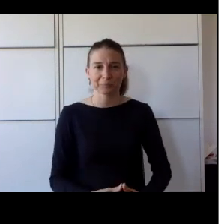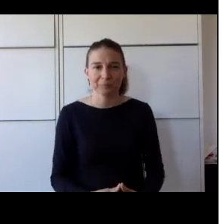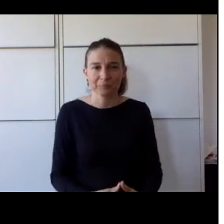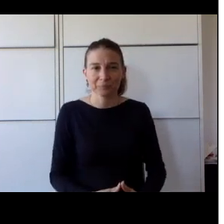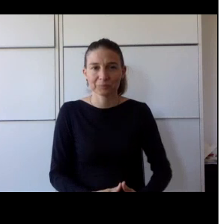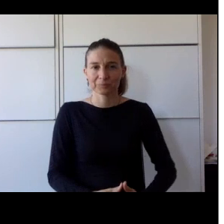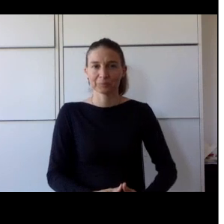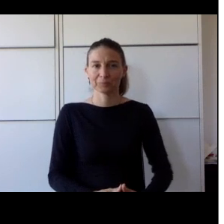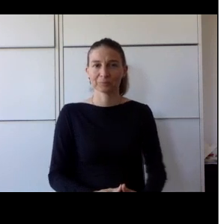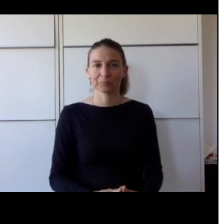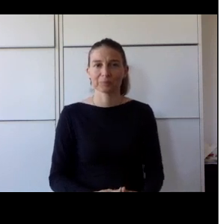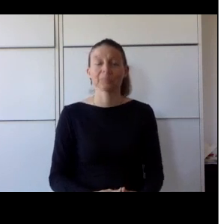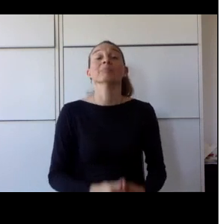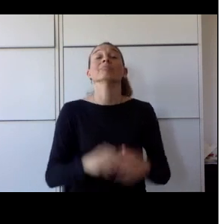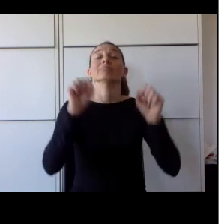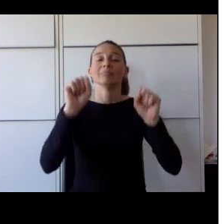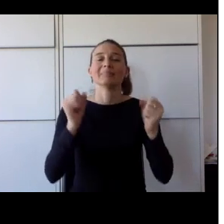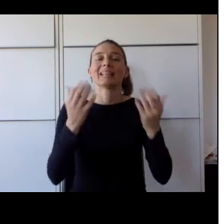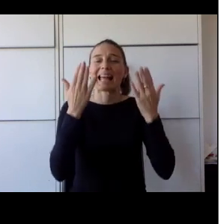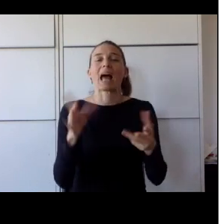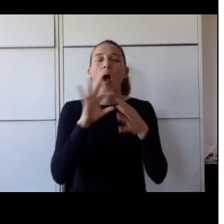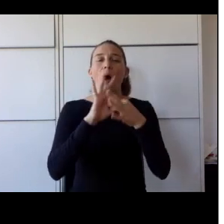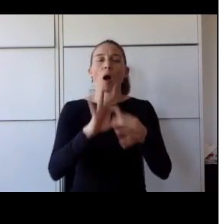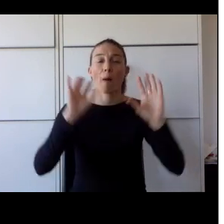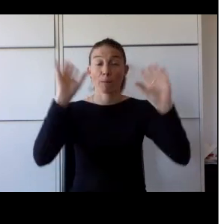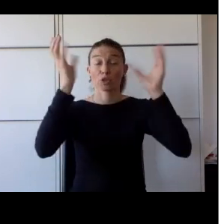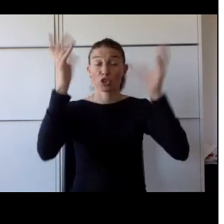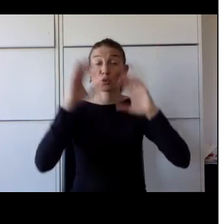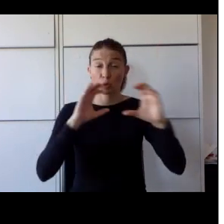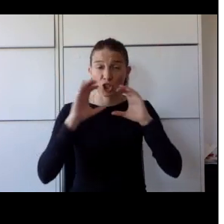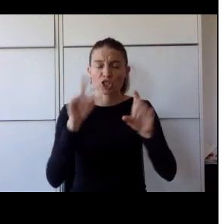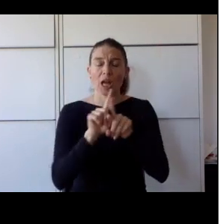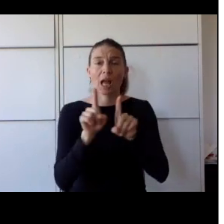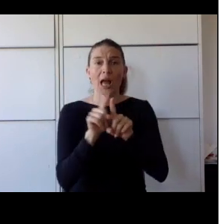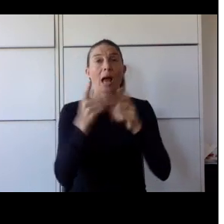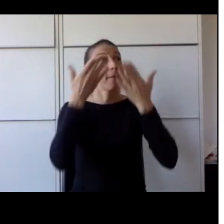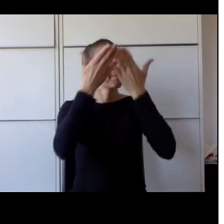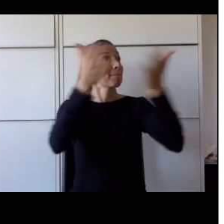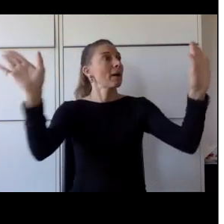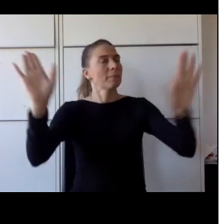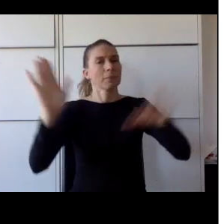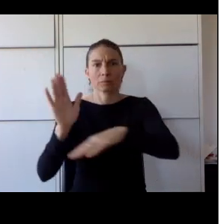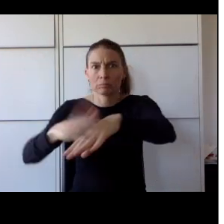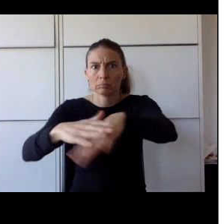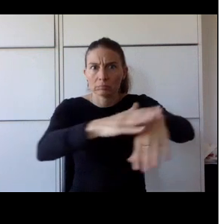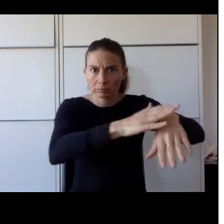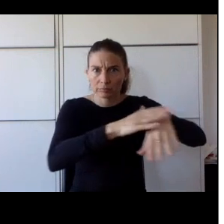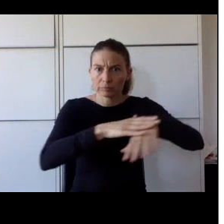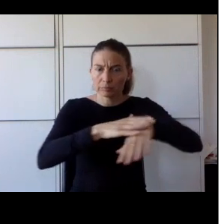of emergency communications and public warnings. As we mention the Code also includes this